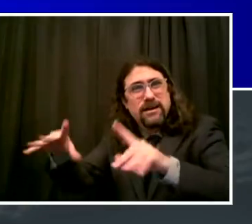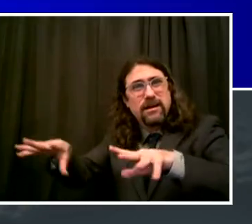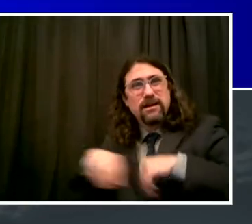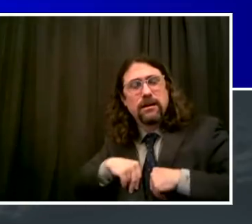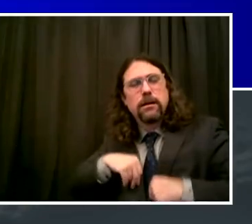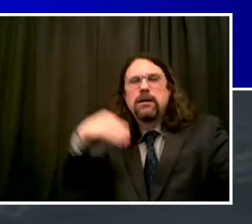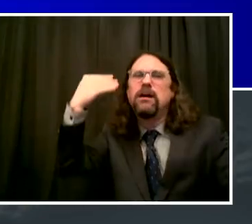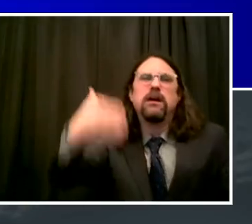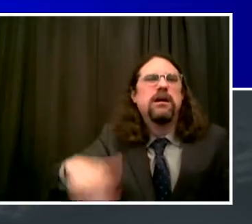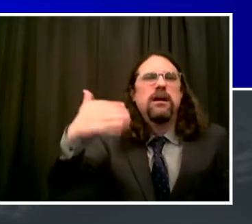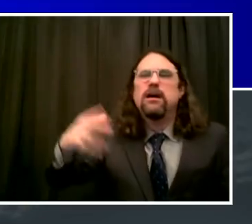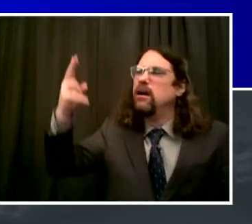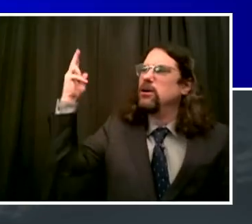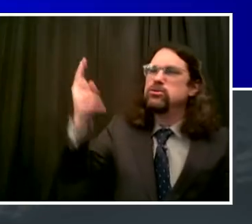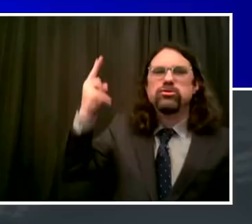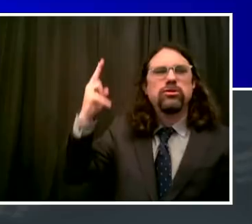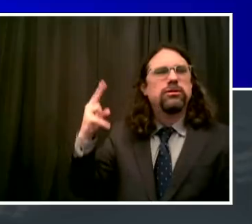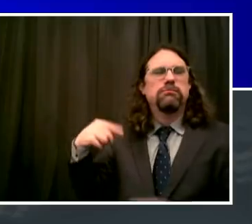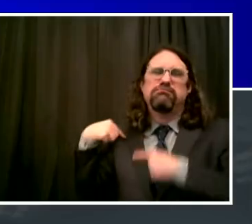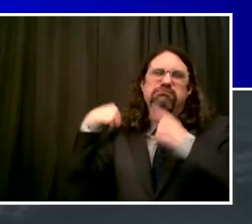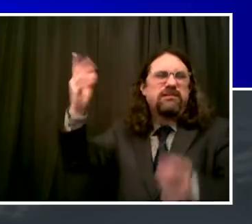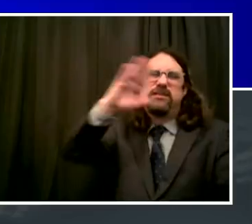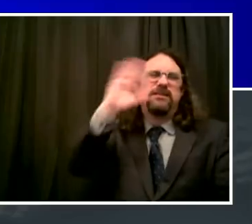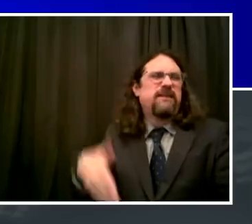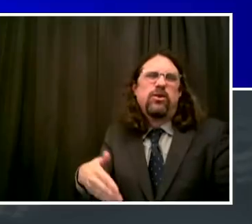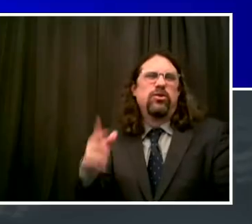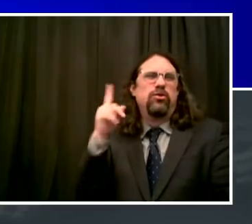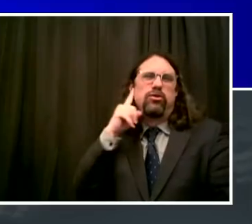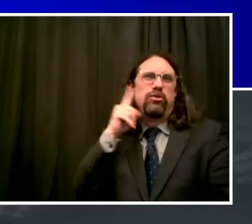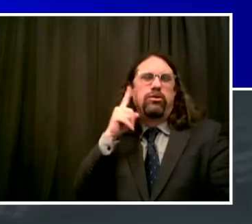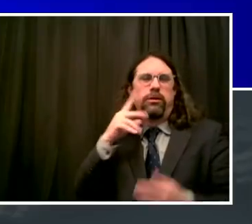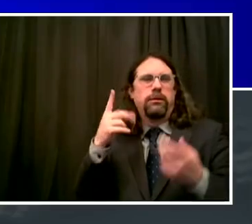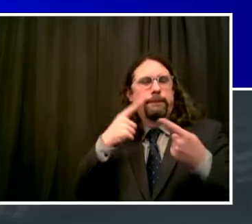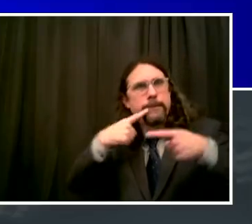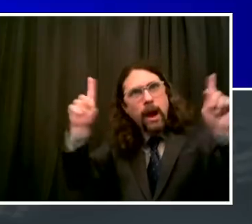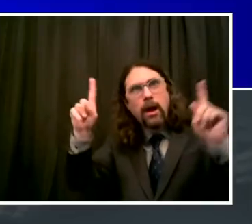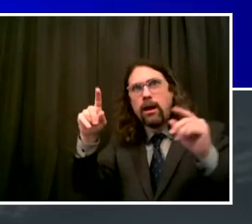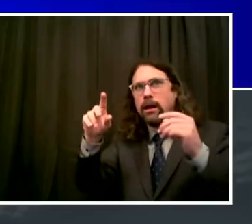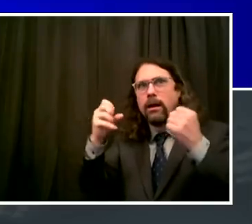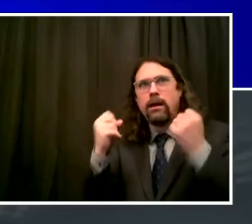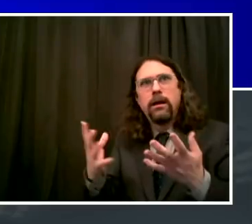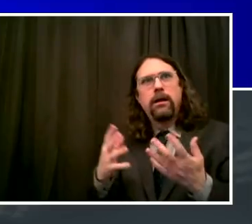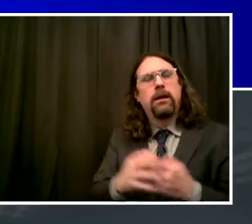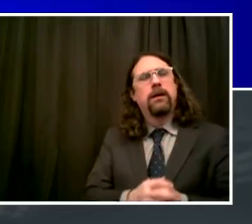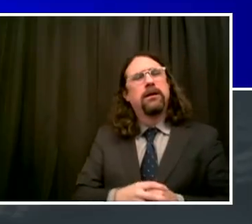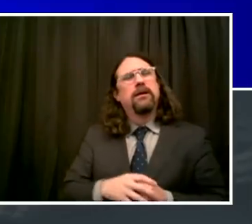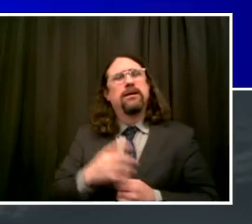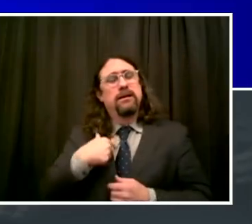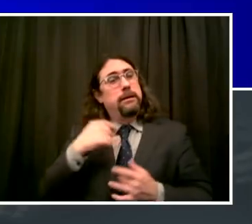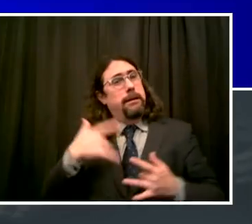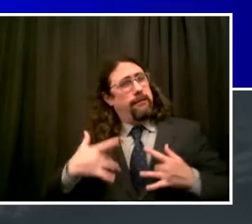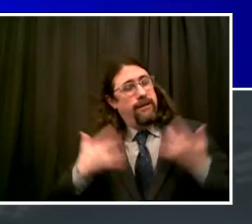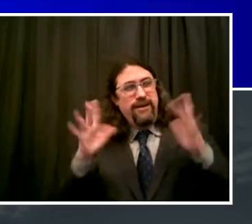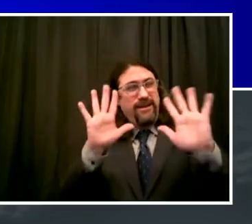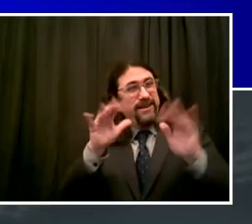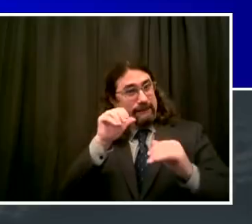AND WHEN I LOOK AT THE SHEER NUMBER OF LIVES THAT COULDB E CHANGED, IT FWI MEOT